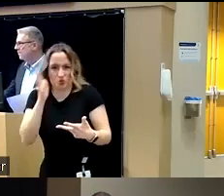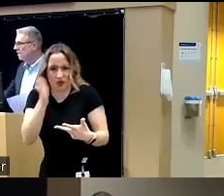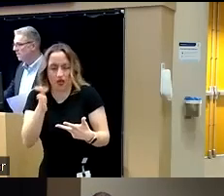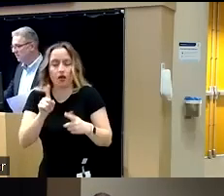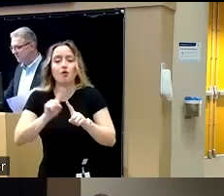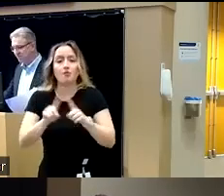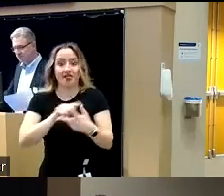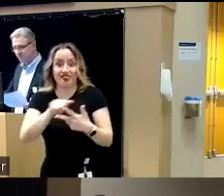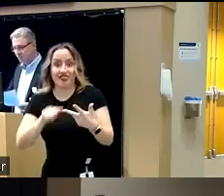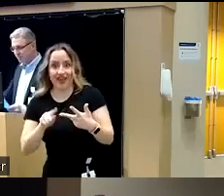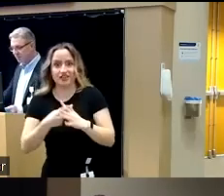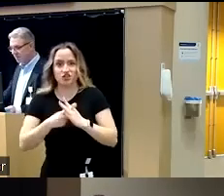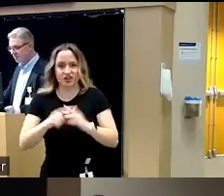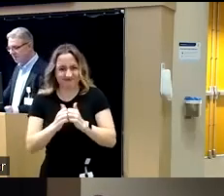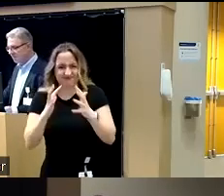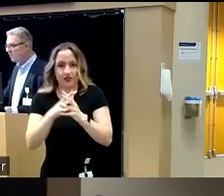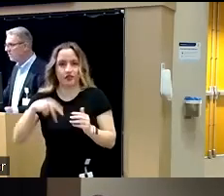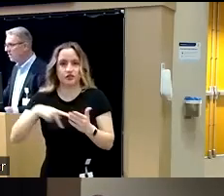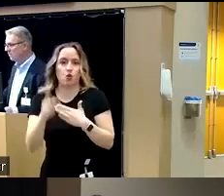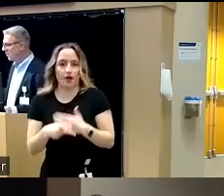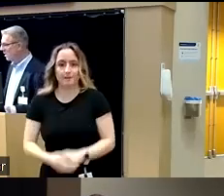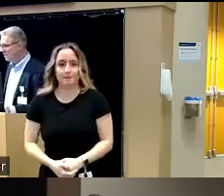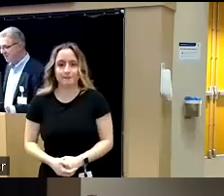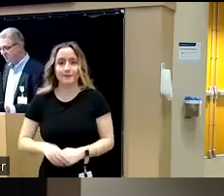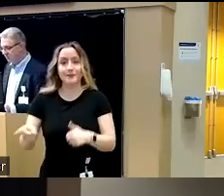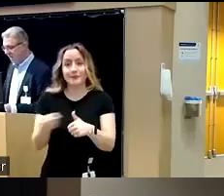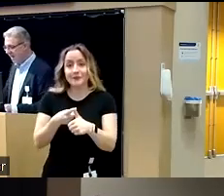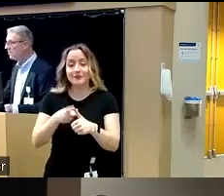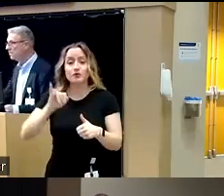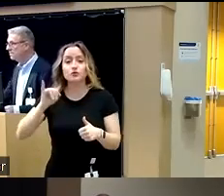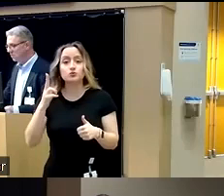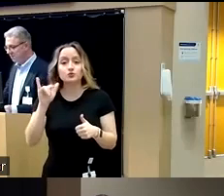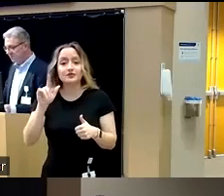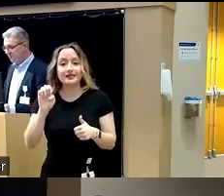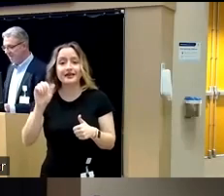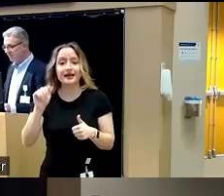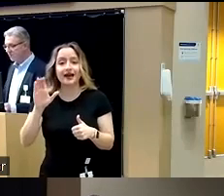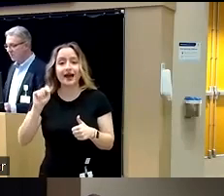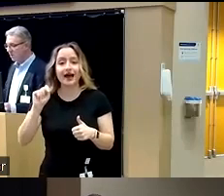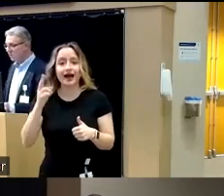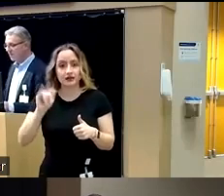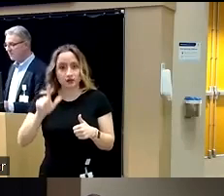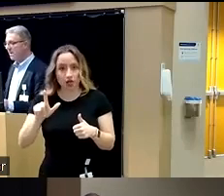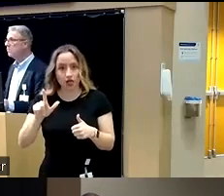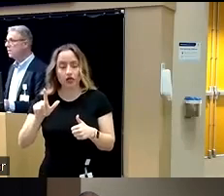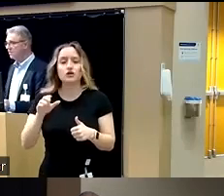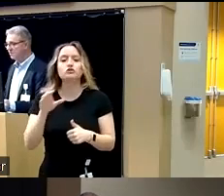developing this first off to my right is Julie actel Julie actel is co-director of operations